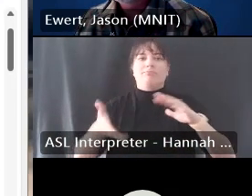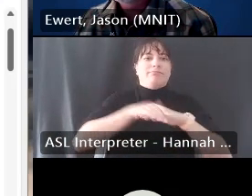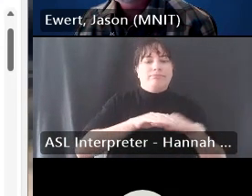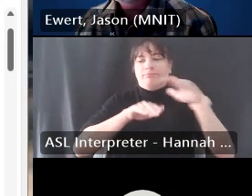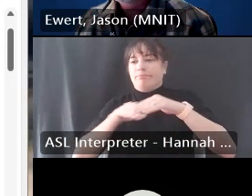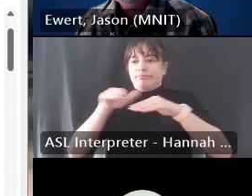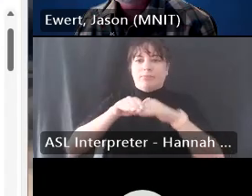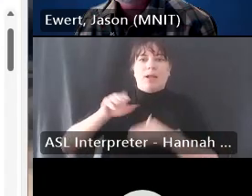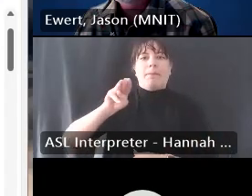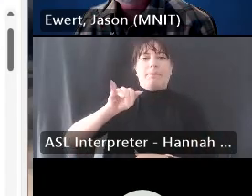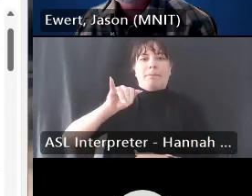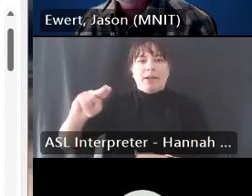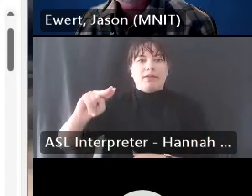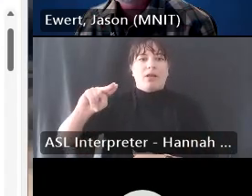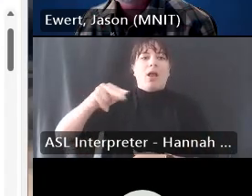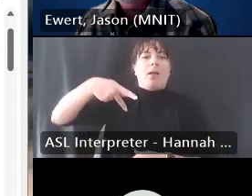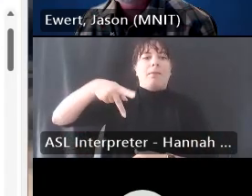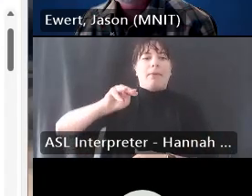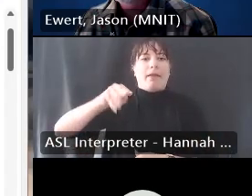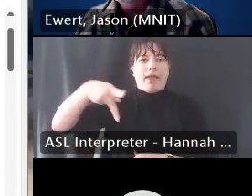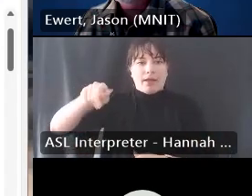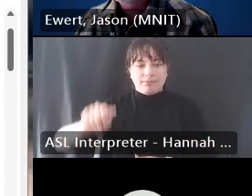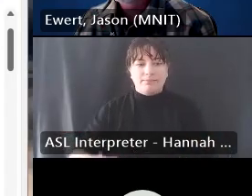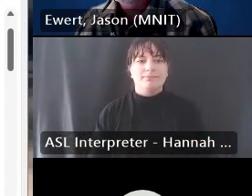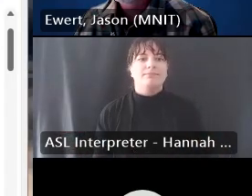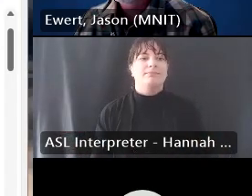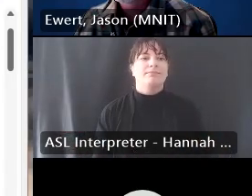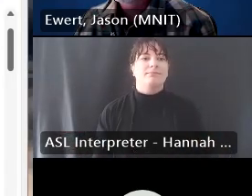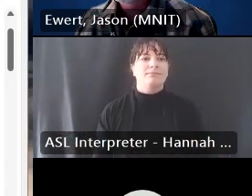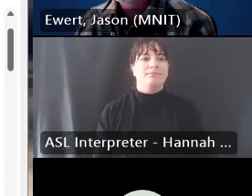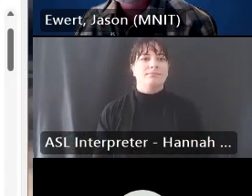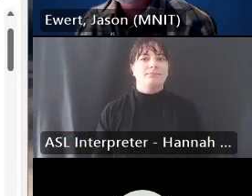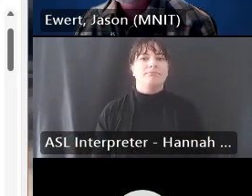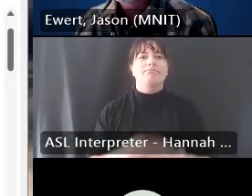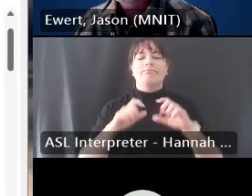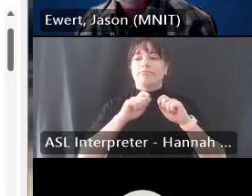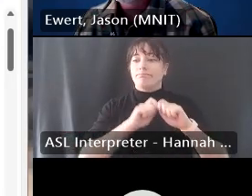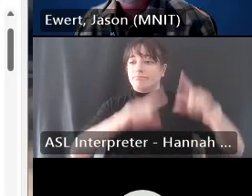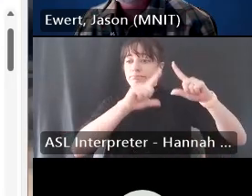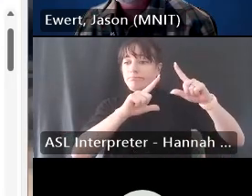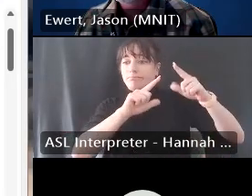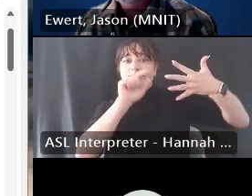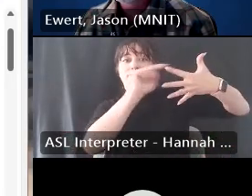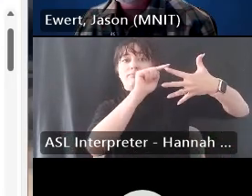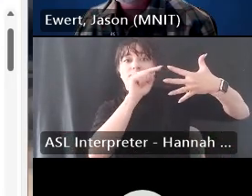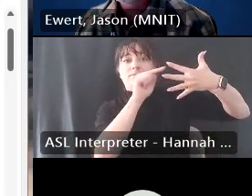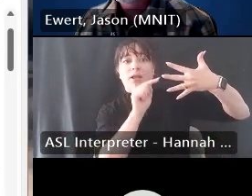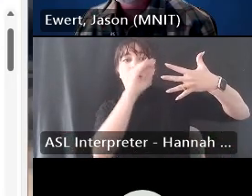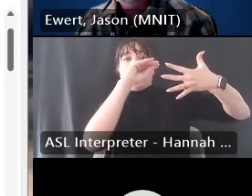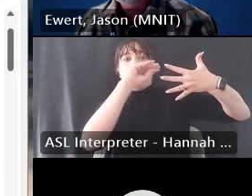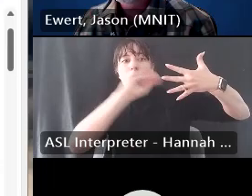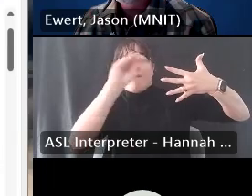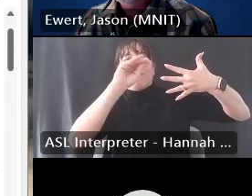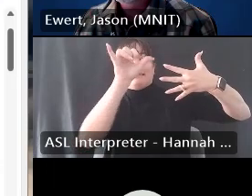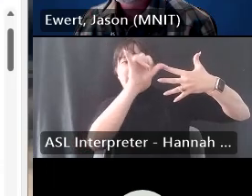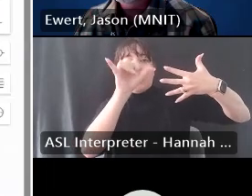There we go. Now, let's see. Alt context menu system. To net move, M. Size-- minimize and maximize, X. Leaving menus.